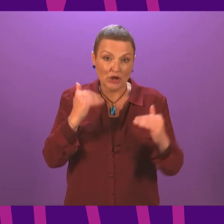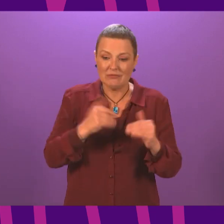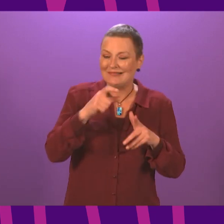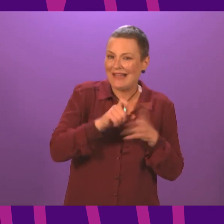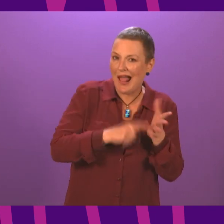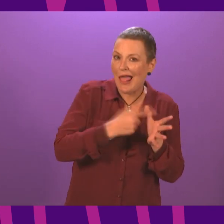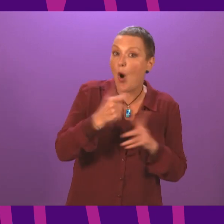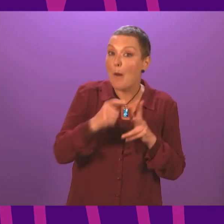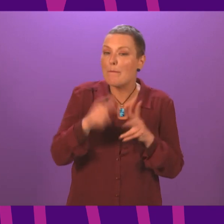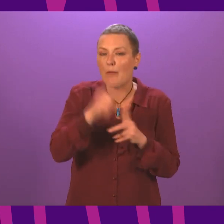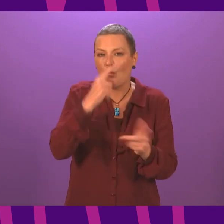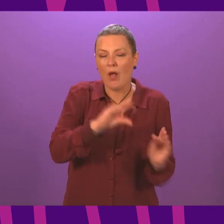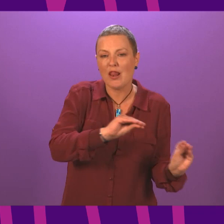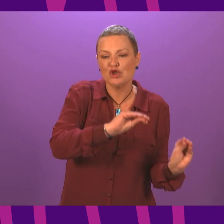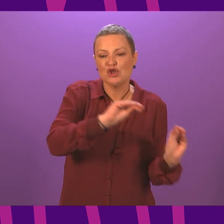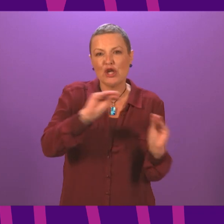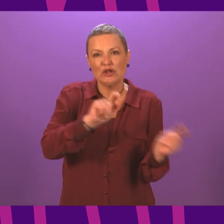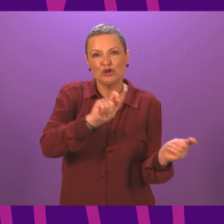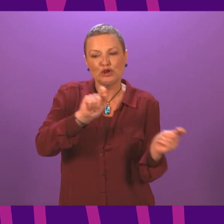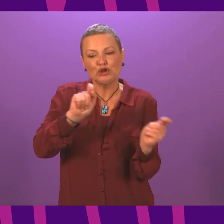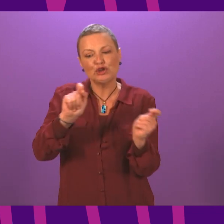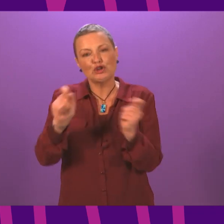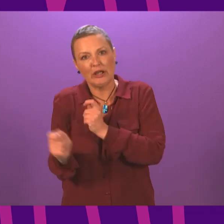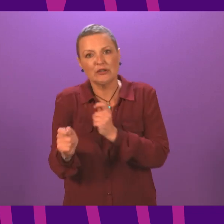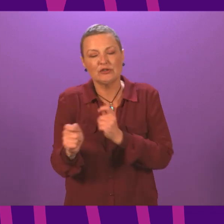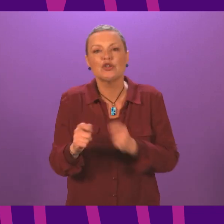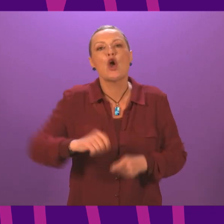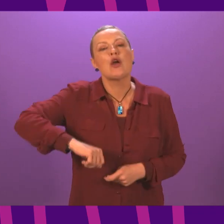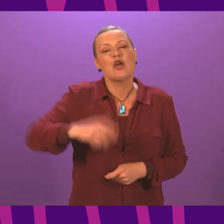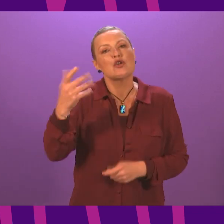across to Social Security Scotland as soon as the new benefits are rolled out nationally.